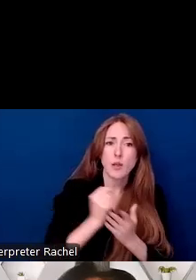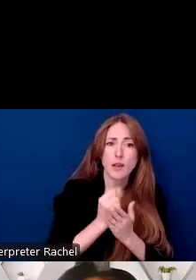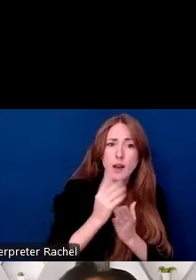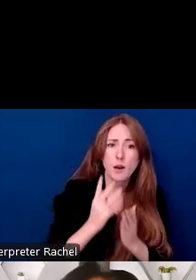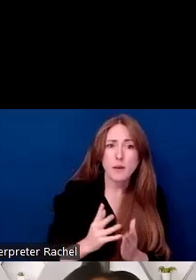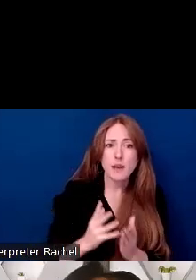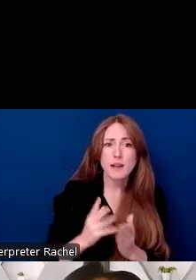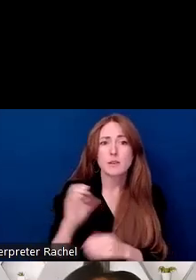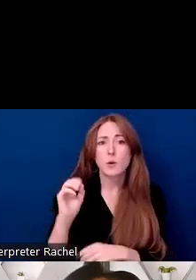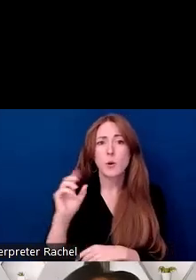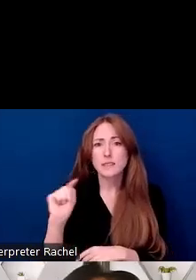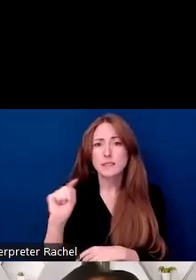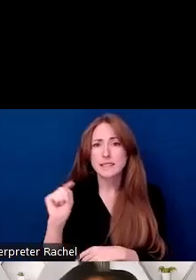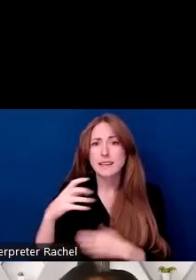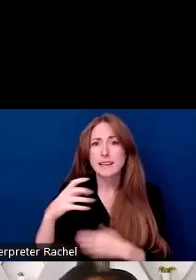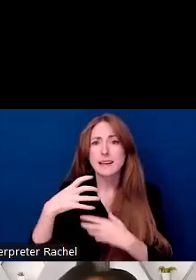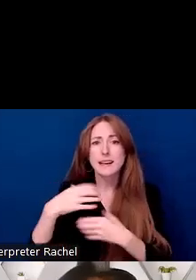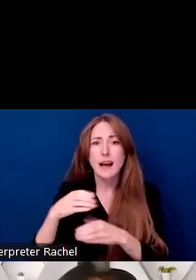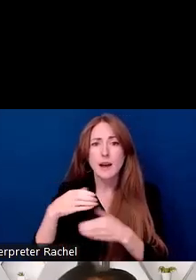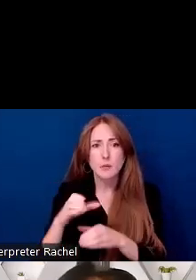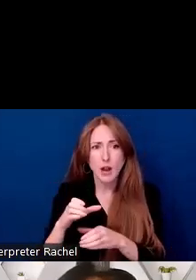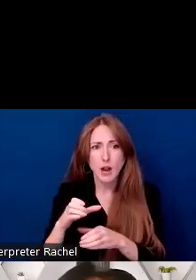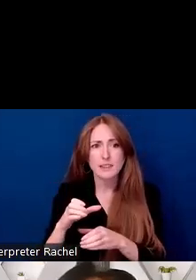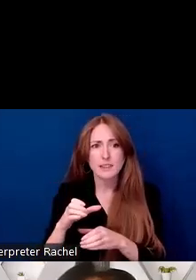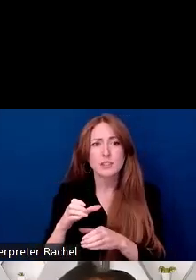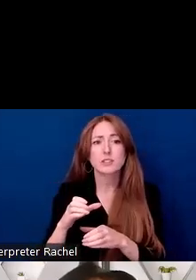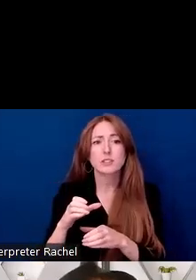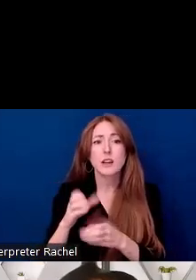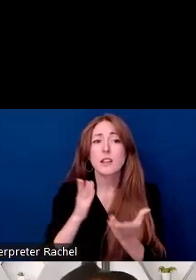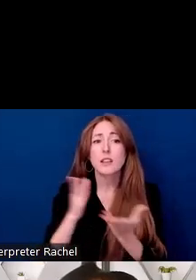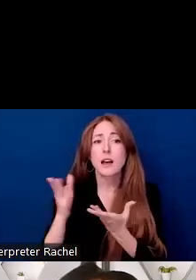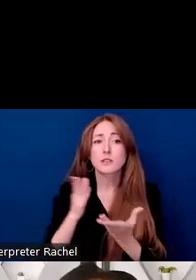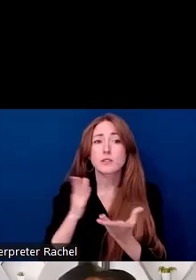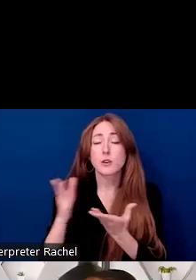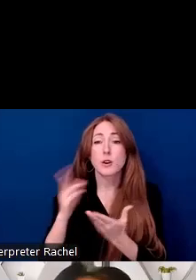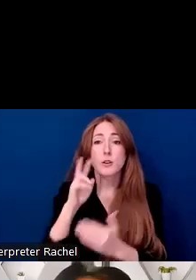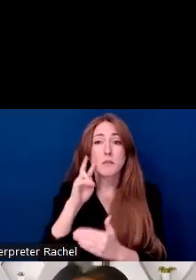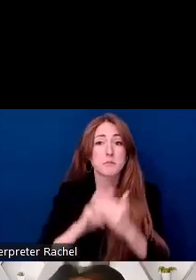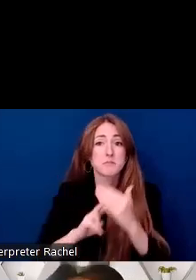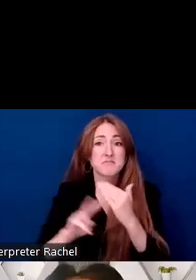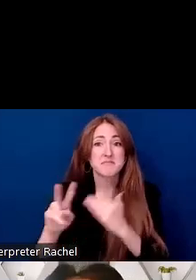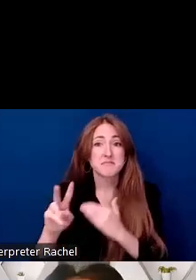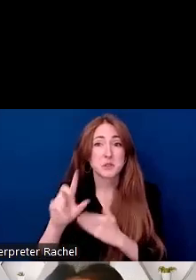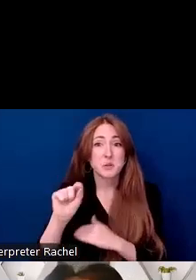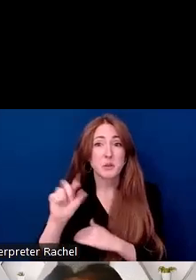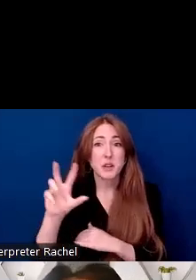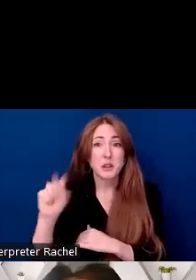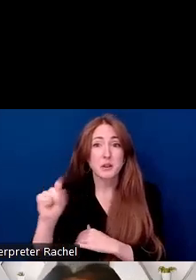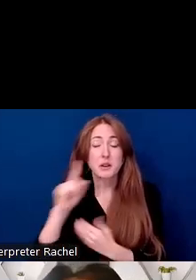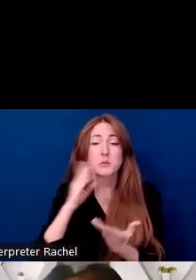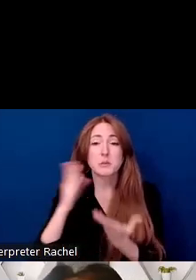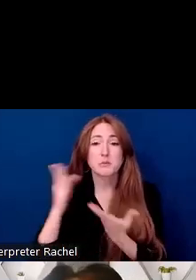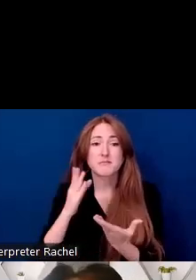estimated increase to 15 million patients by 2023. Substantial research practice gap